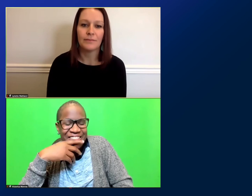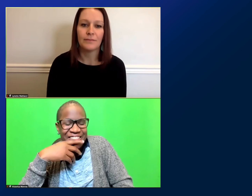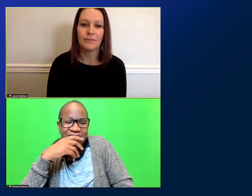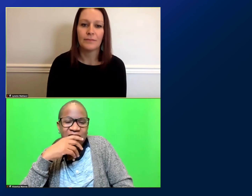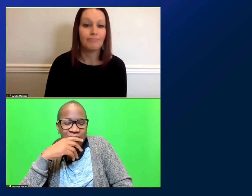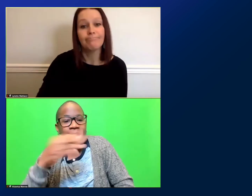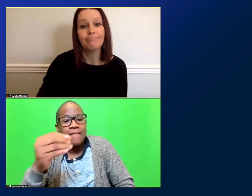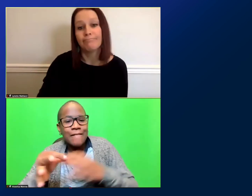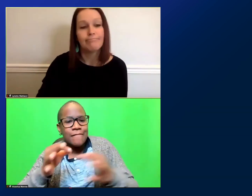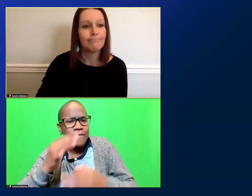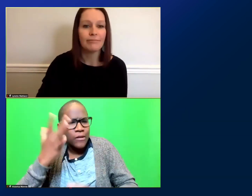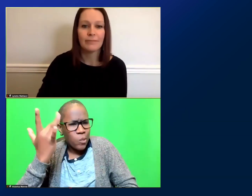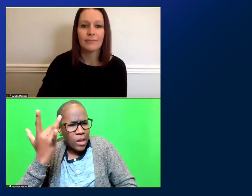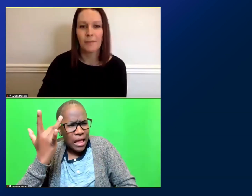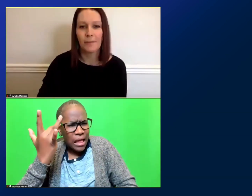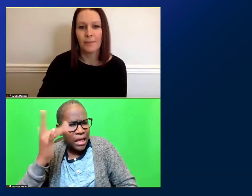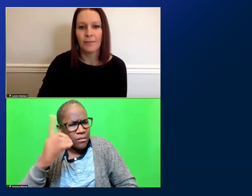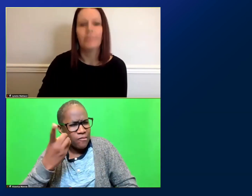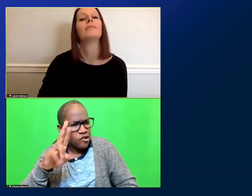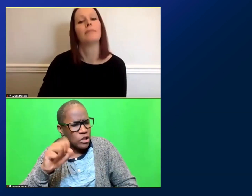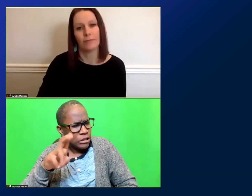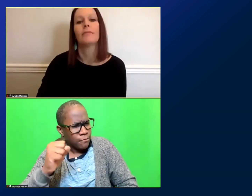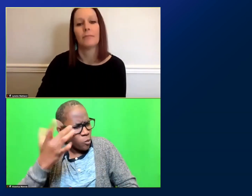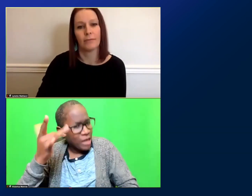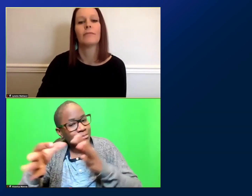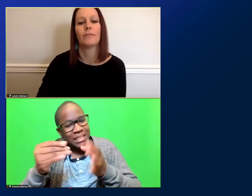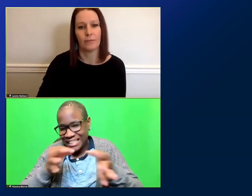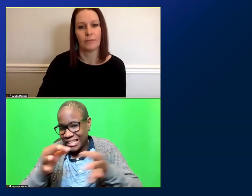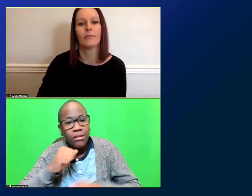and this is victor rica exactly and when people ask us i i agree i think we should